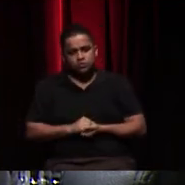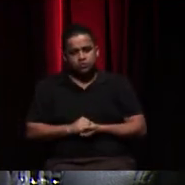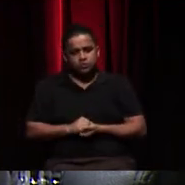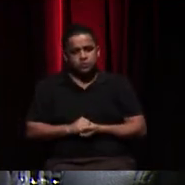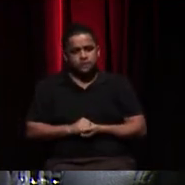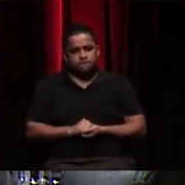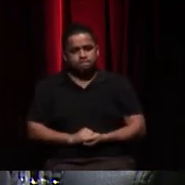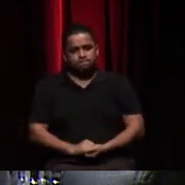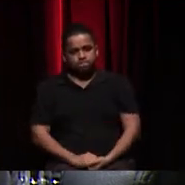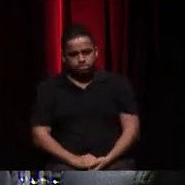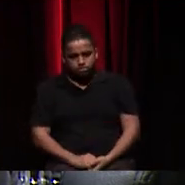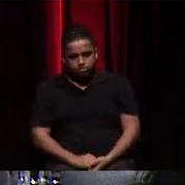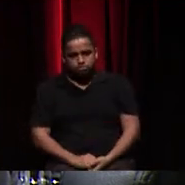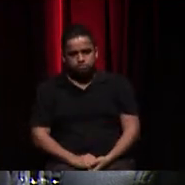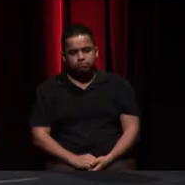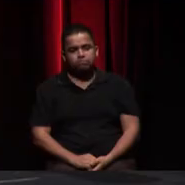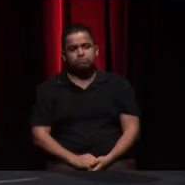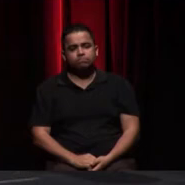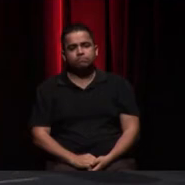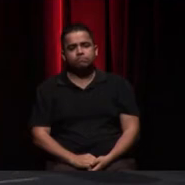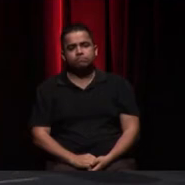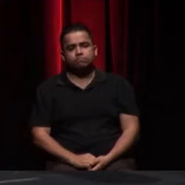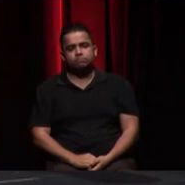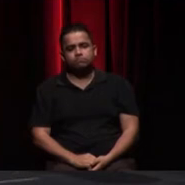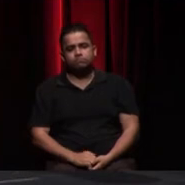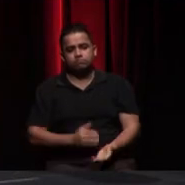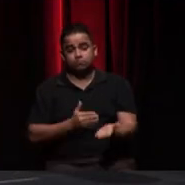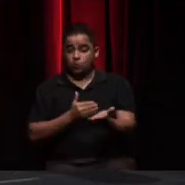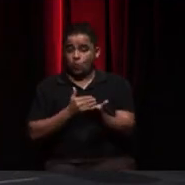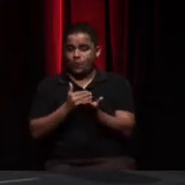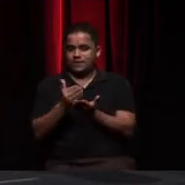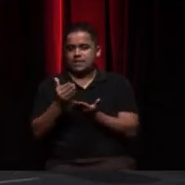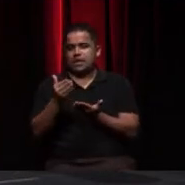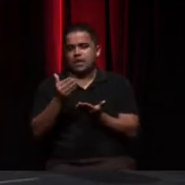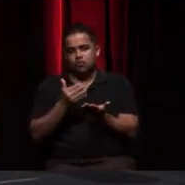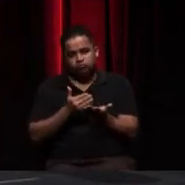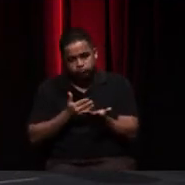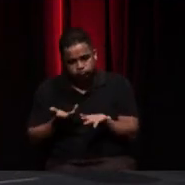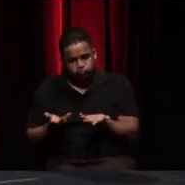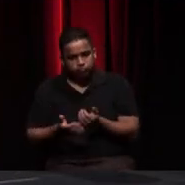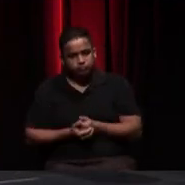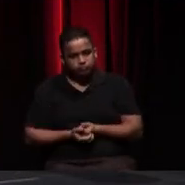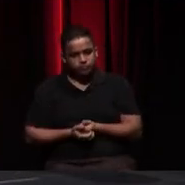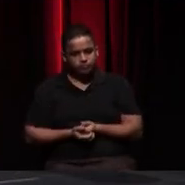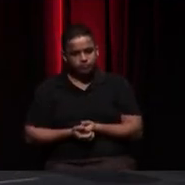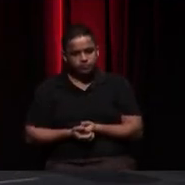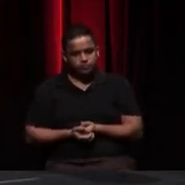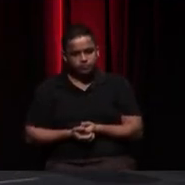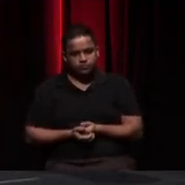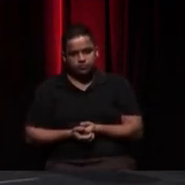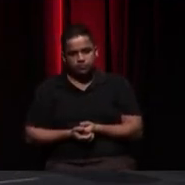and soon began to migrate